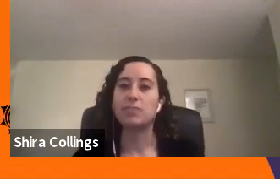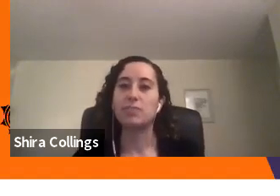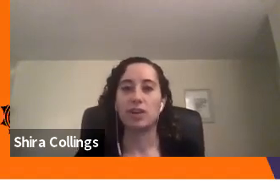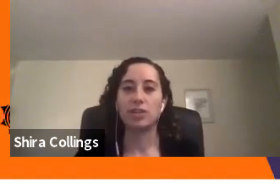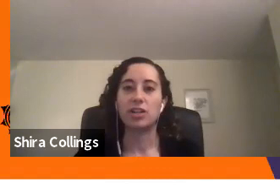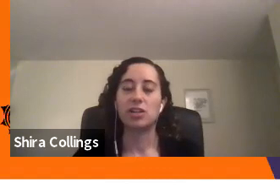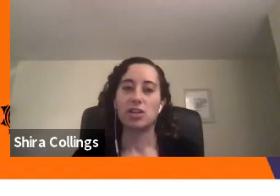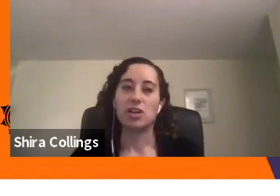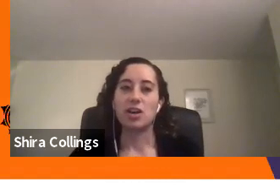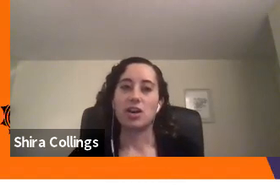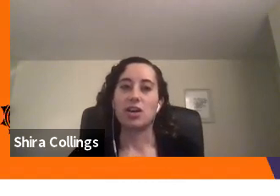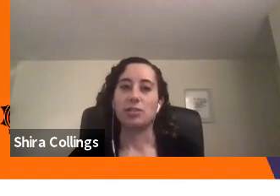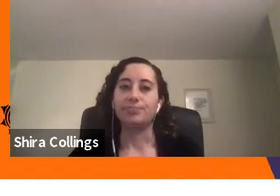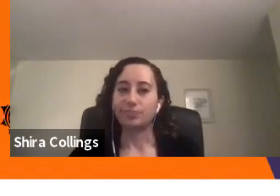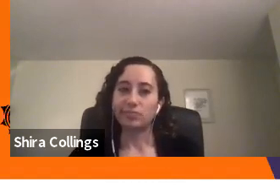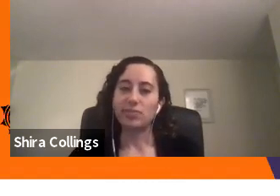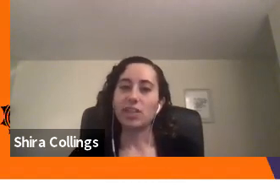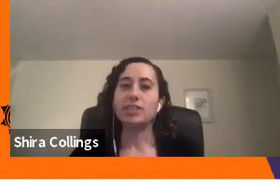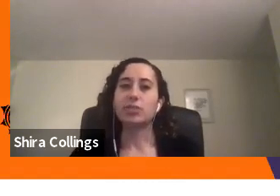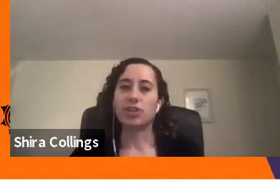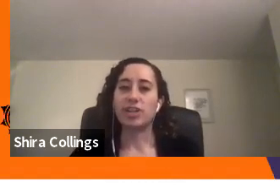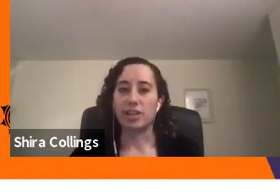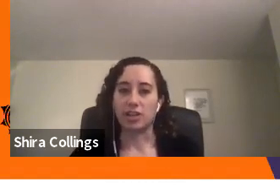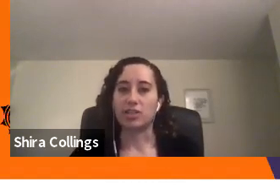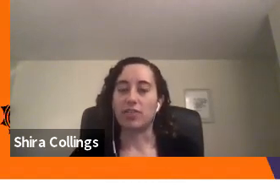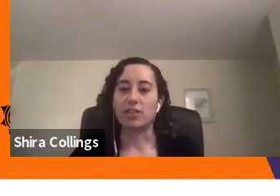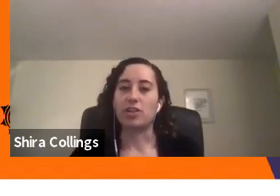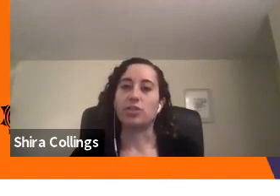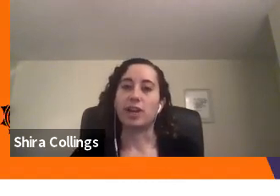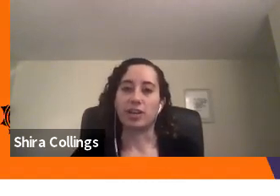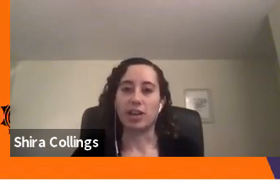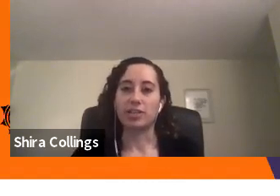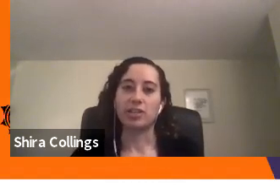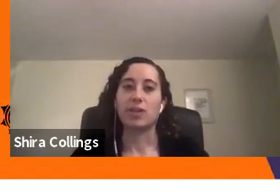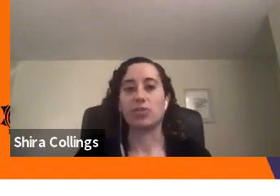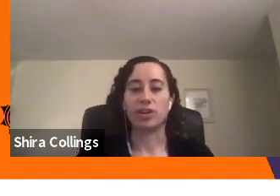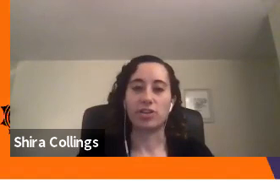of obesity in quotes, has really been used to kind of marginalize people of color